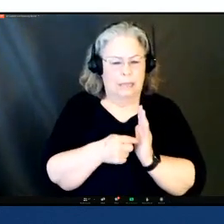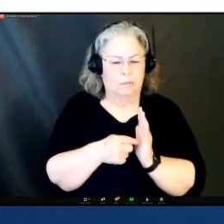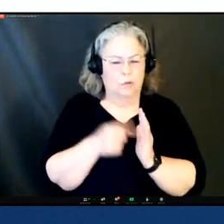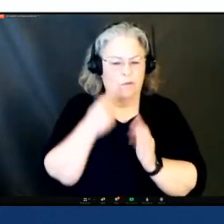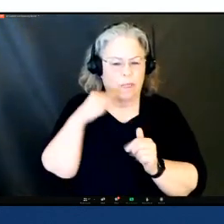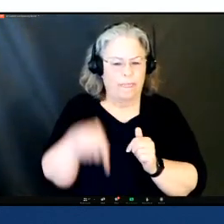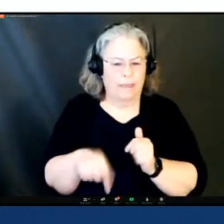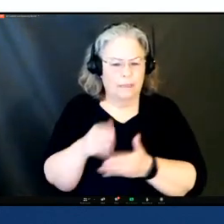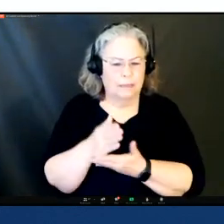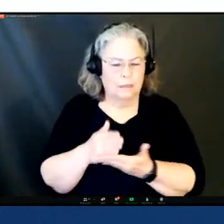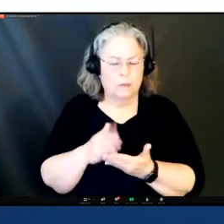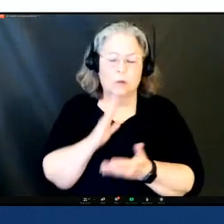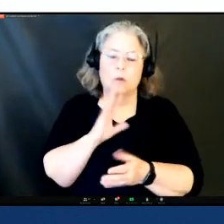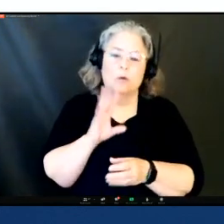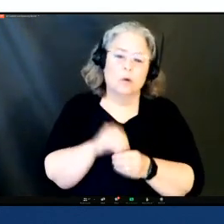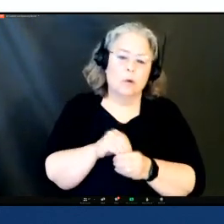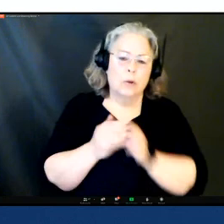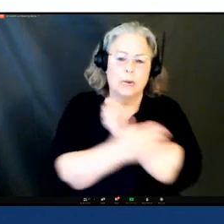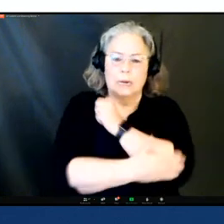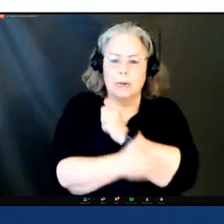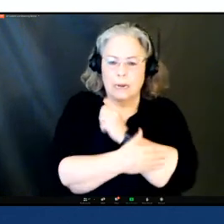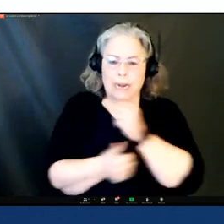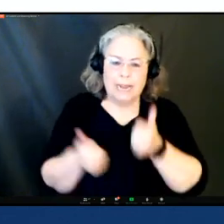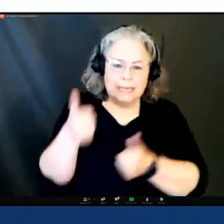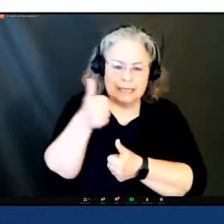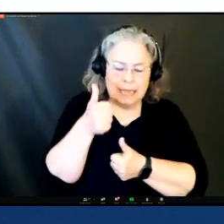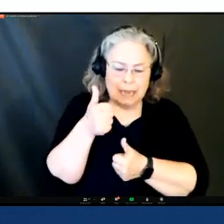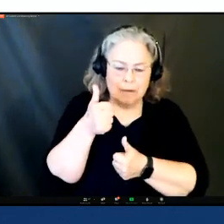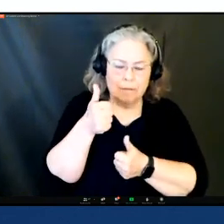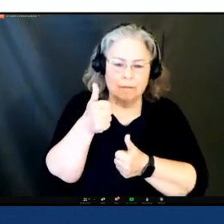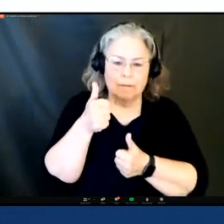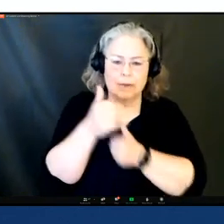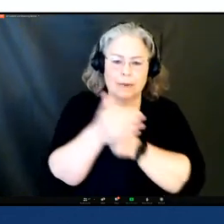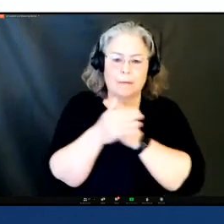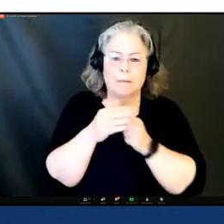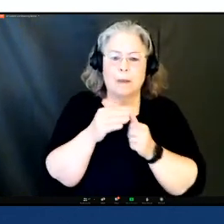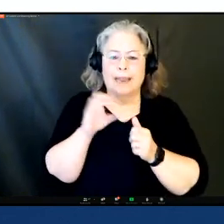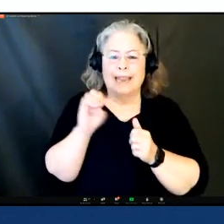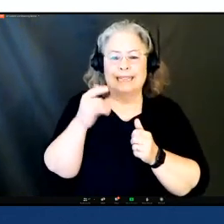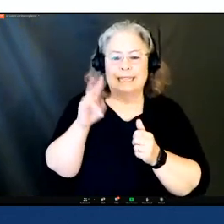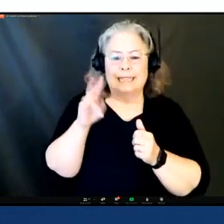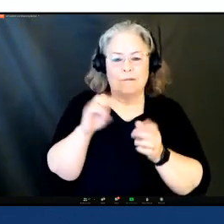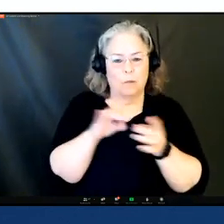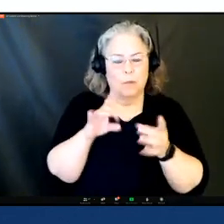and it includes the county executive budget message, which provides a narrative overview of the budget